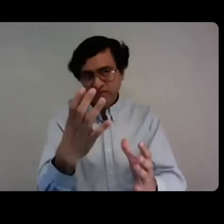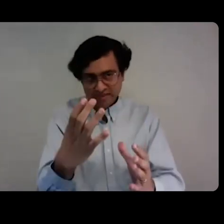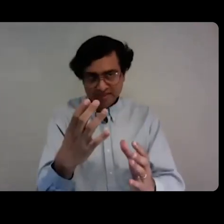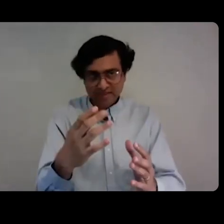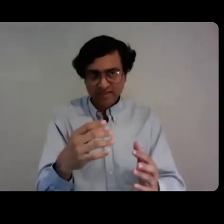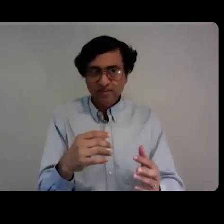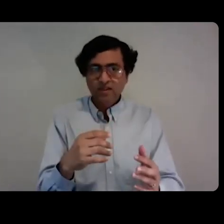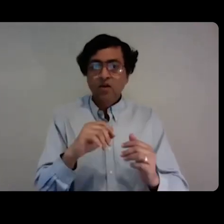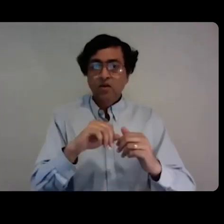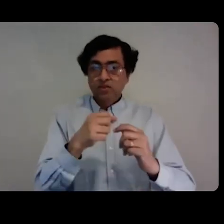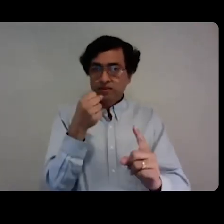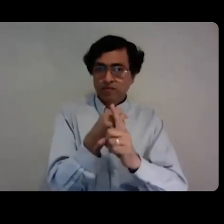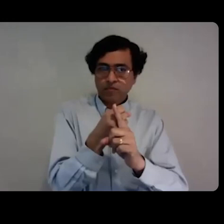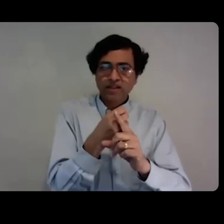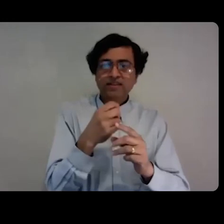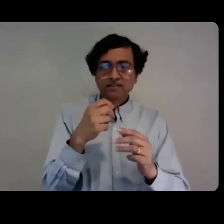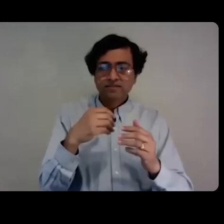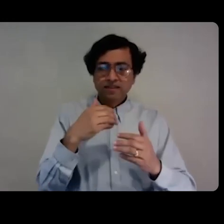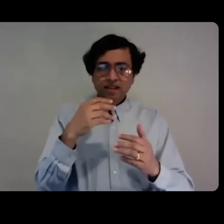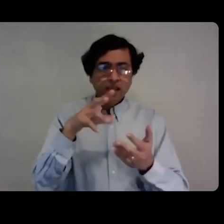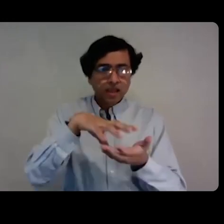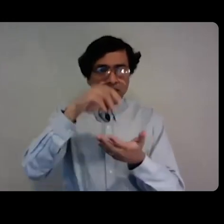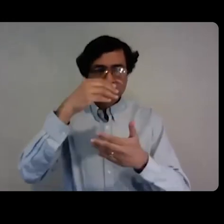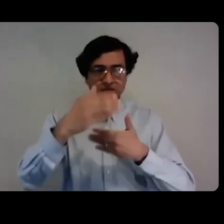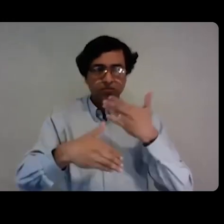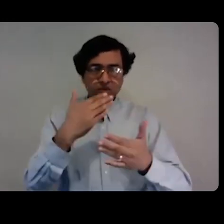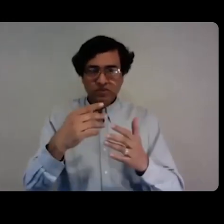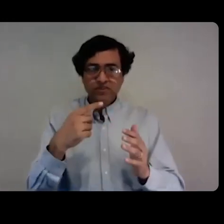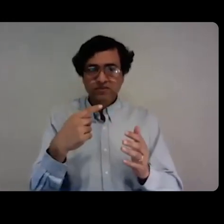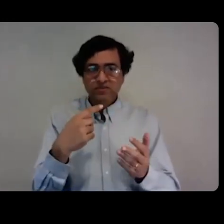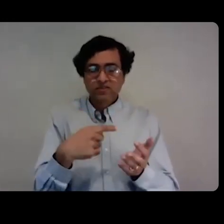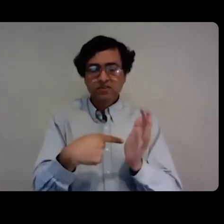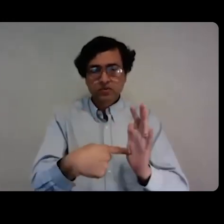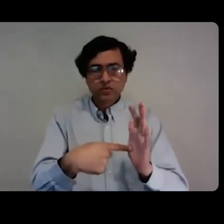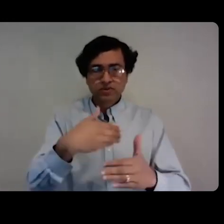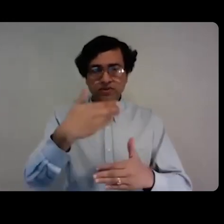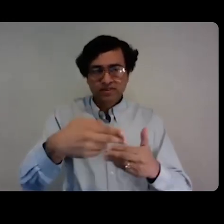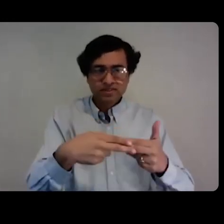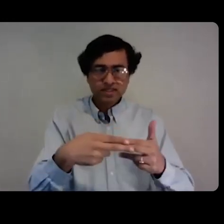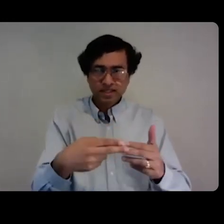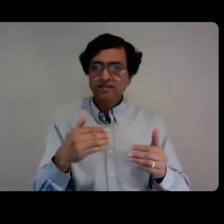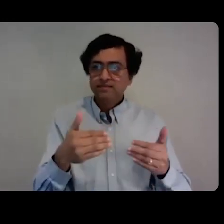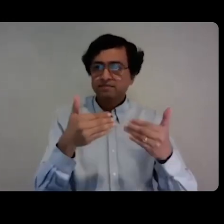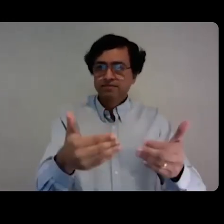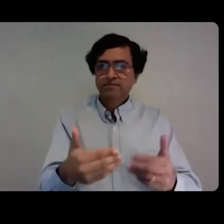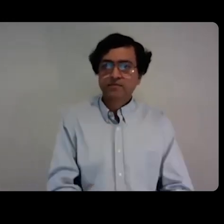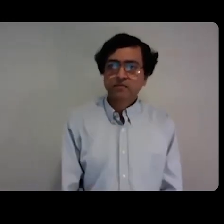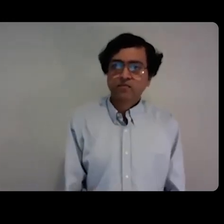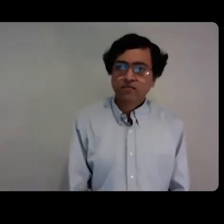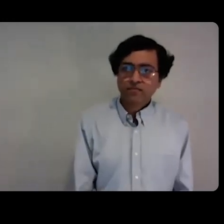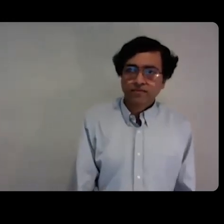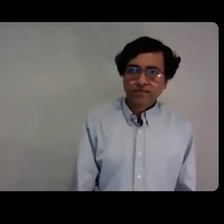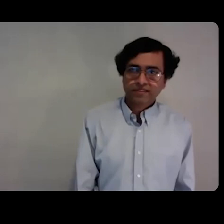in a comprehensive three-dimensional version in a signed language. So that has an impact on learning language, which will get